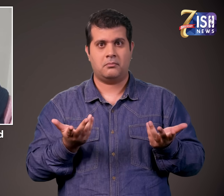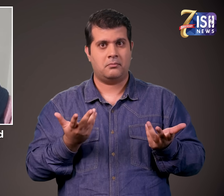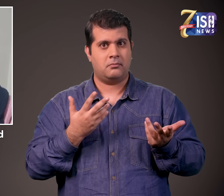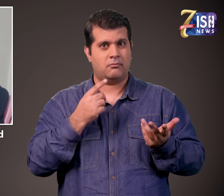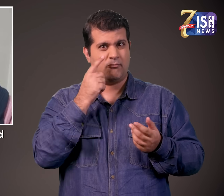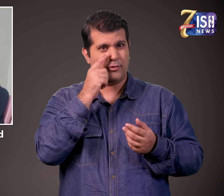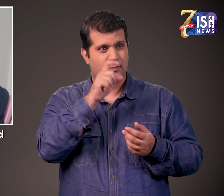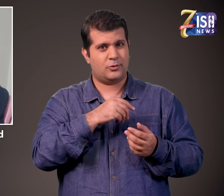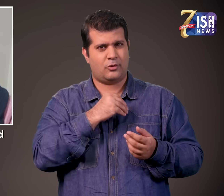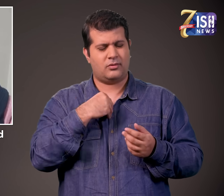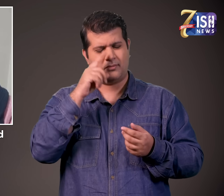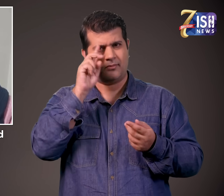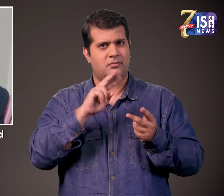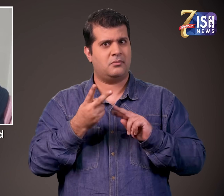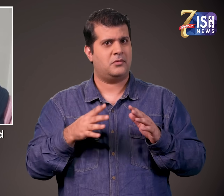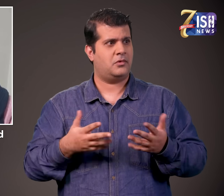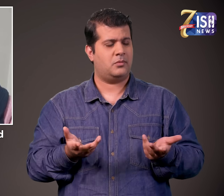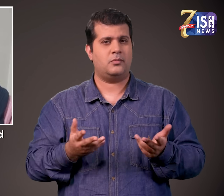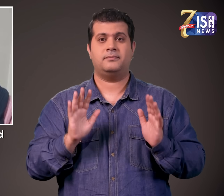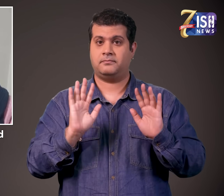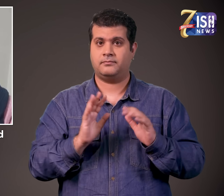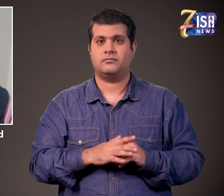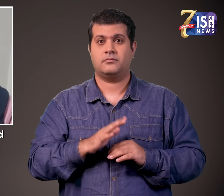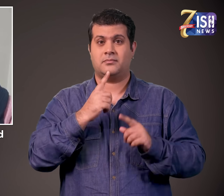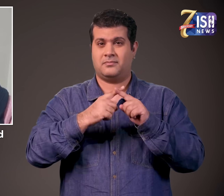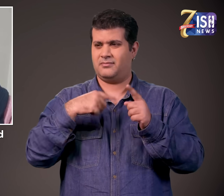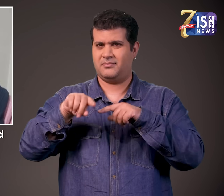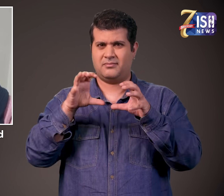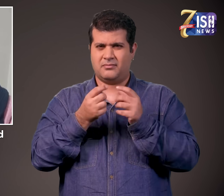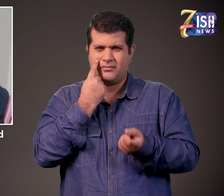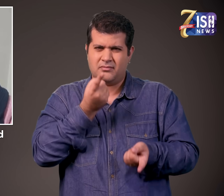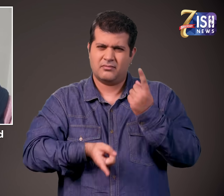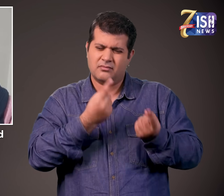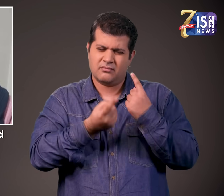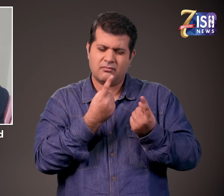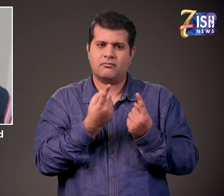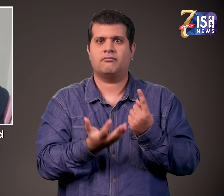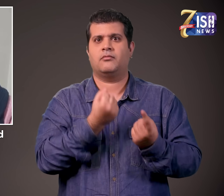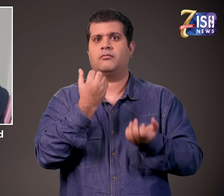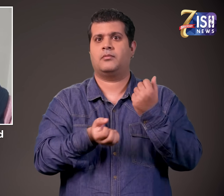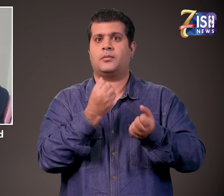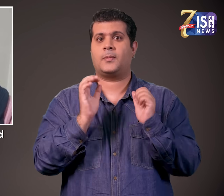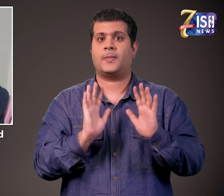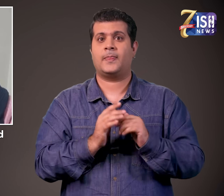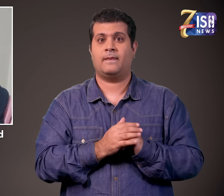How could a woman doctor do something like this? Oh God! Investigating agencies revealed